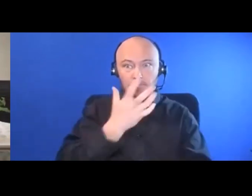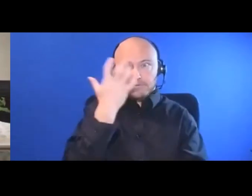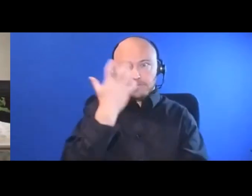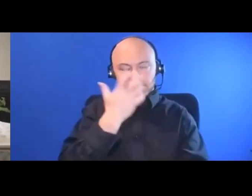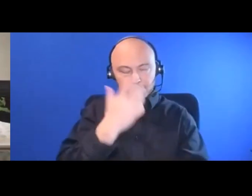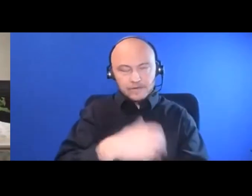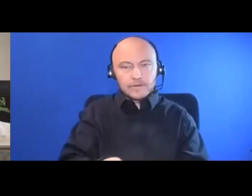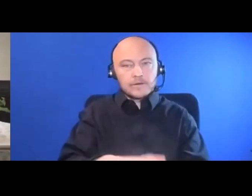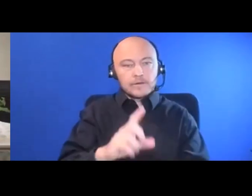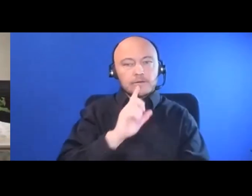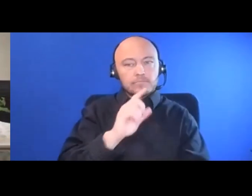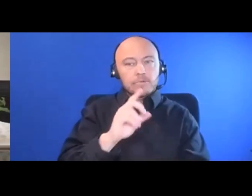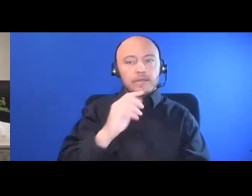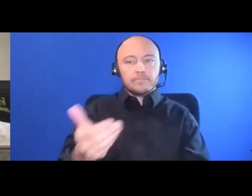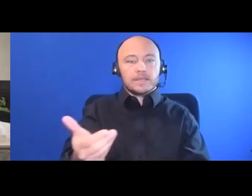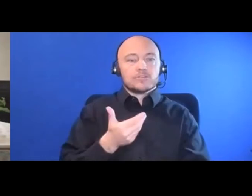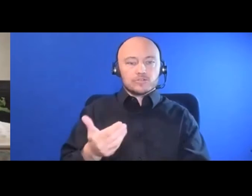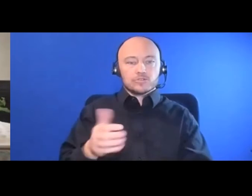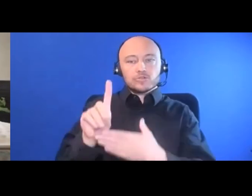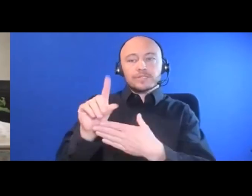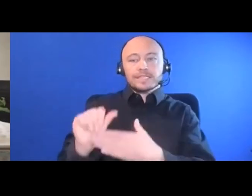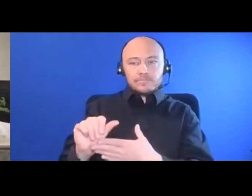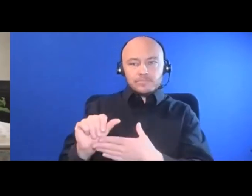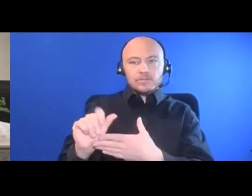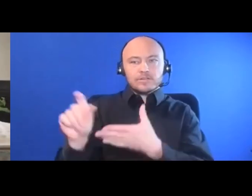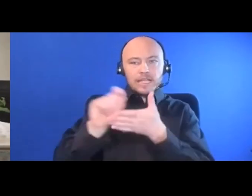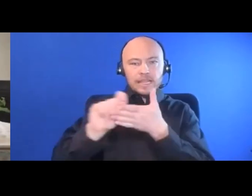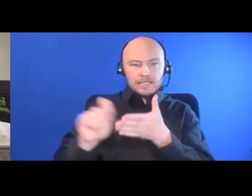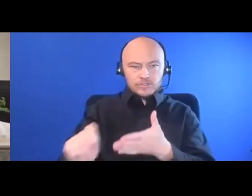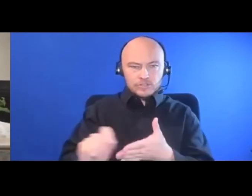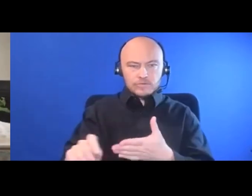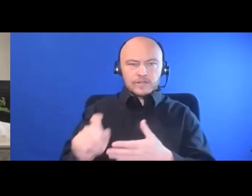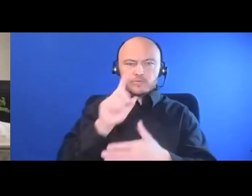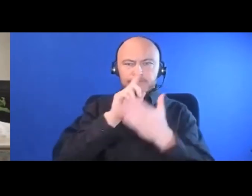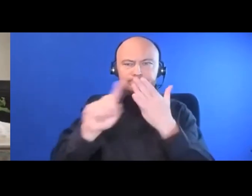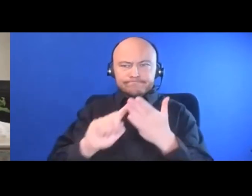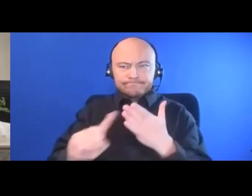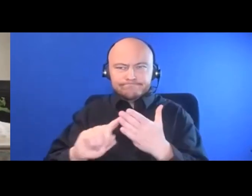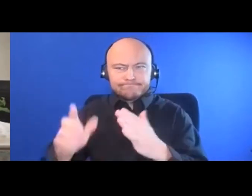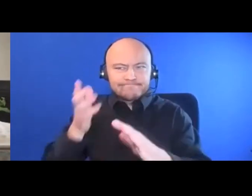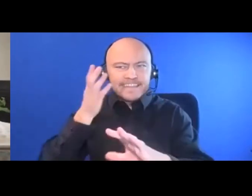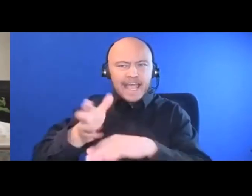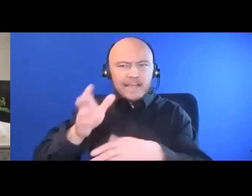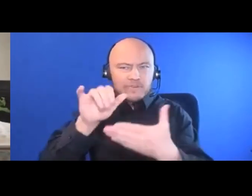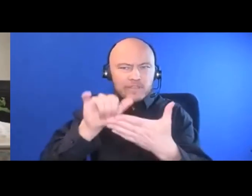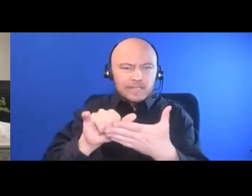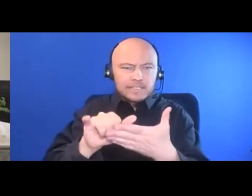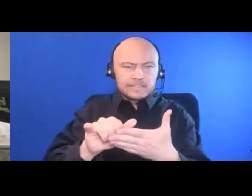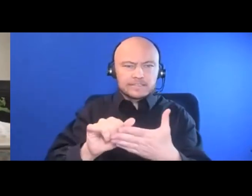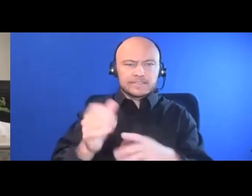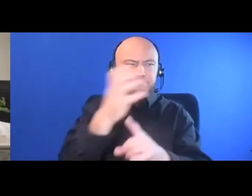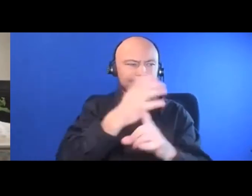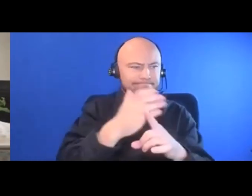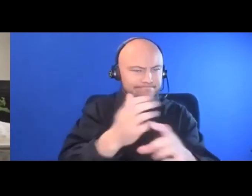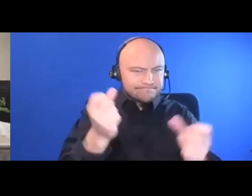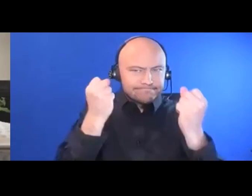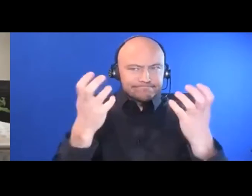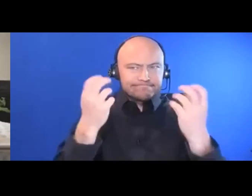as an introduction to disability literature and that you'll venture forth after this, and really seek out the multitudes of disabled writers